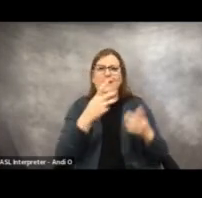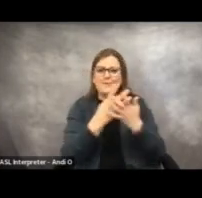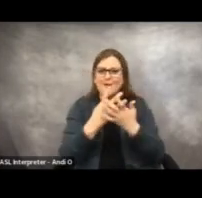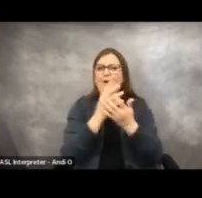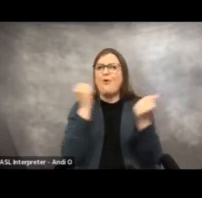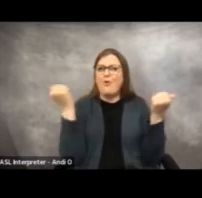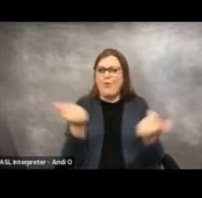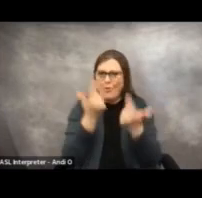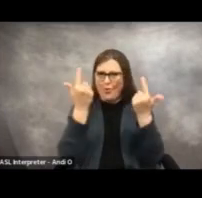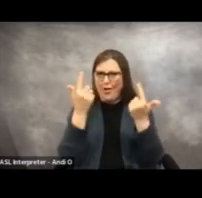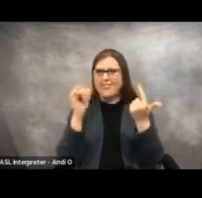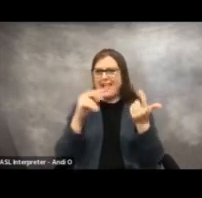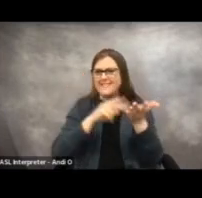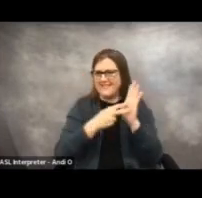definition of screening. Okay,